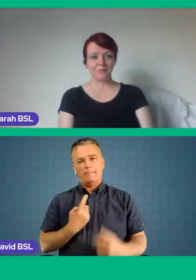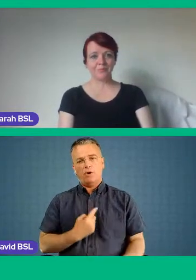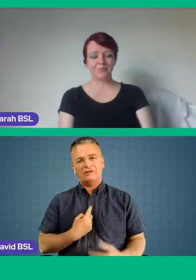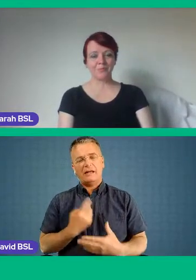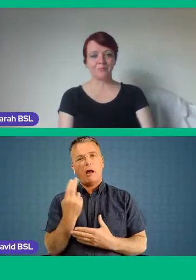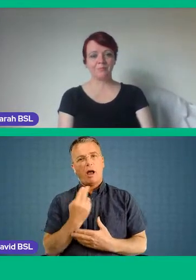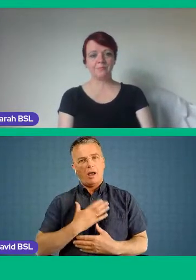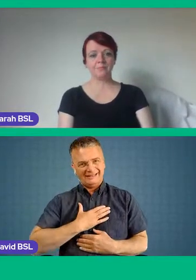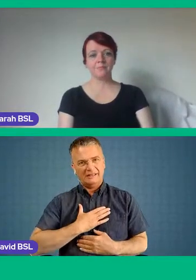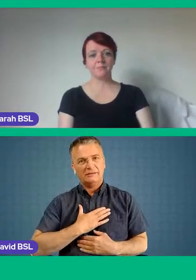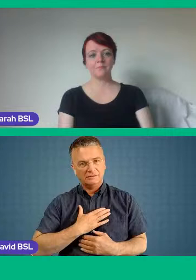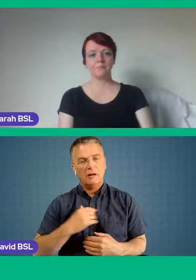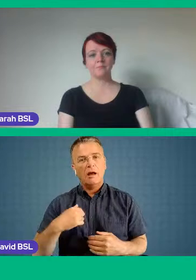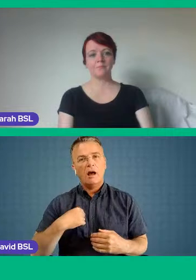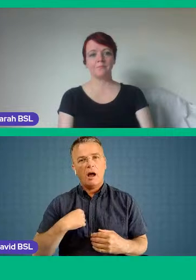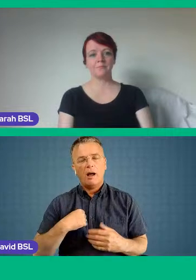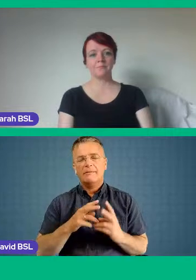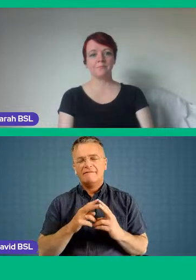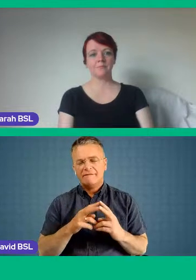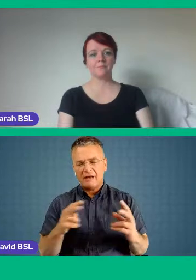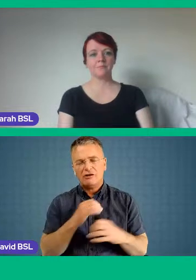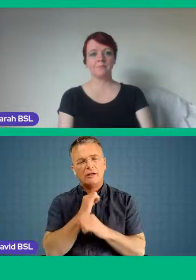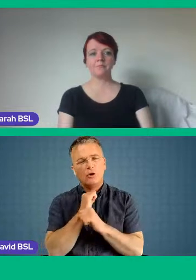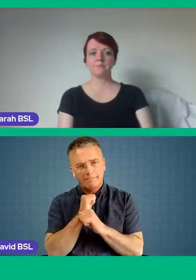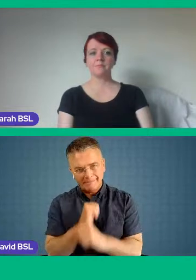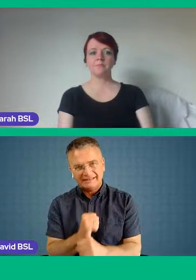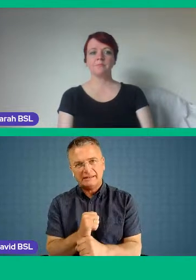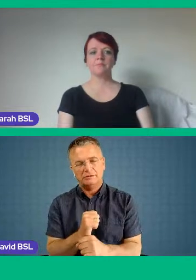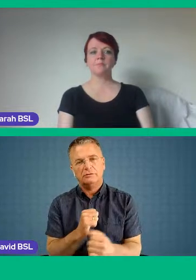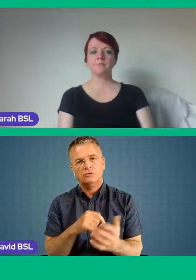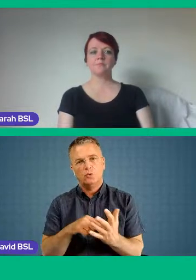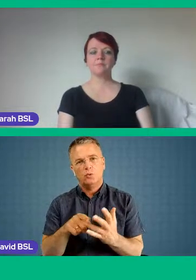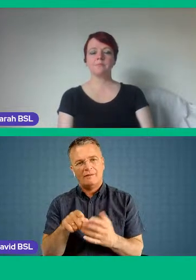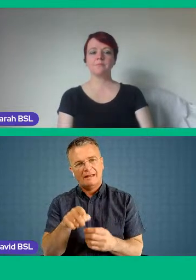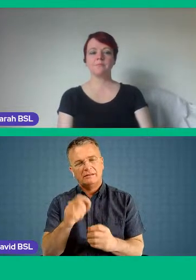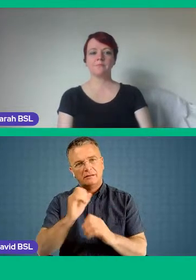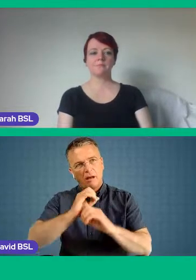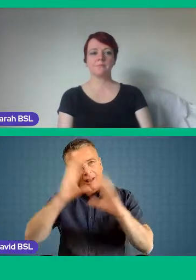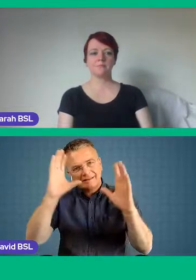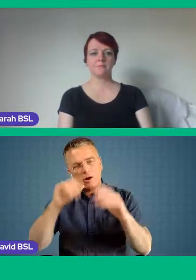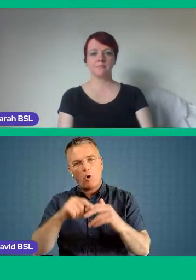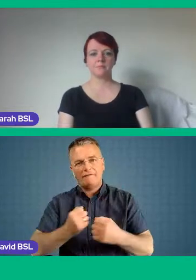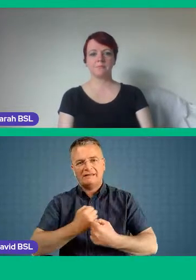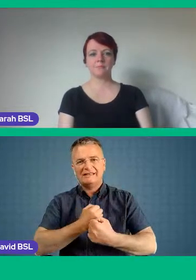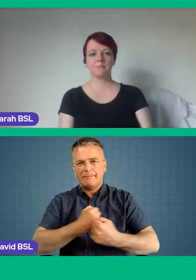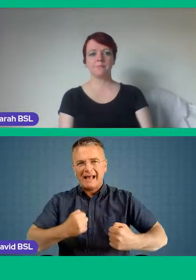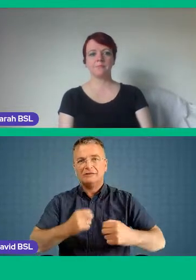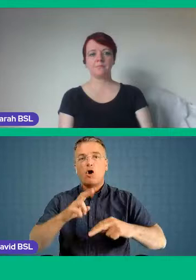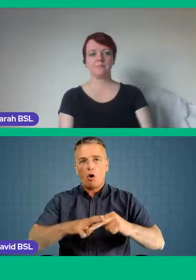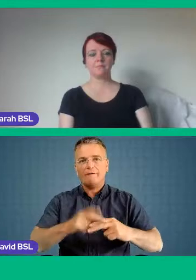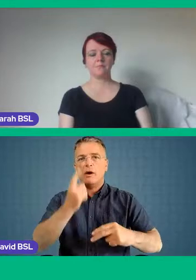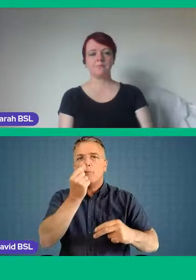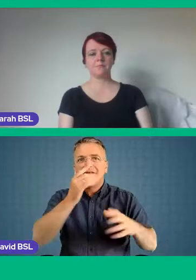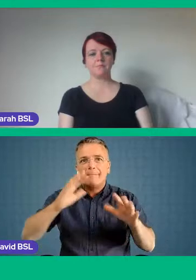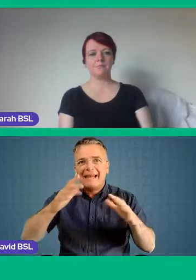I am very committed to the idea of this space of possibility in this universe of possibility , which the adaptive